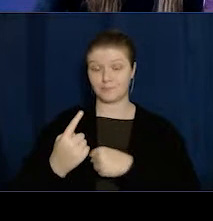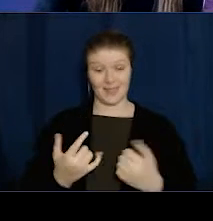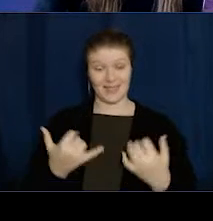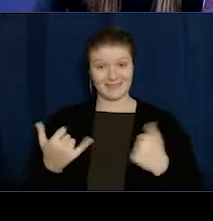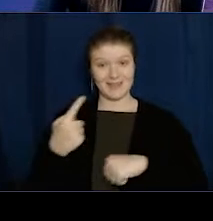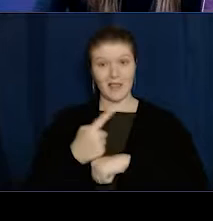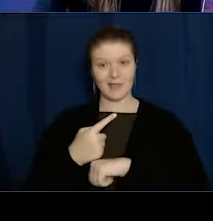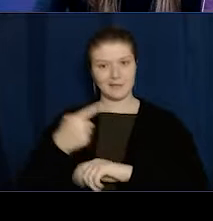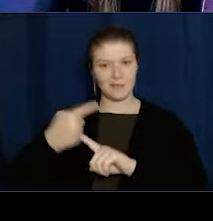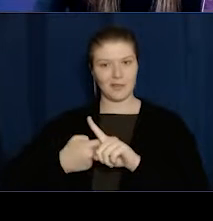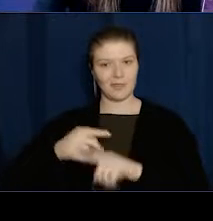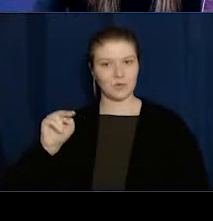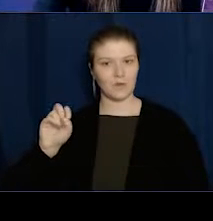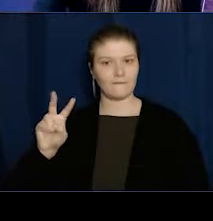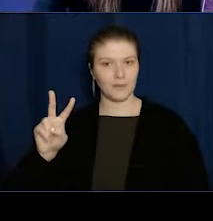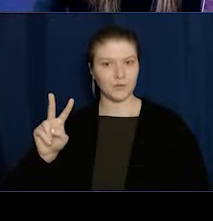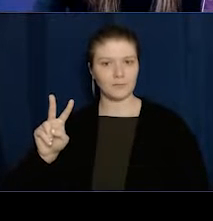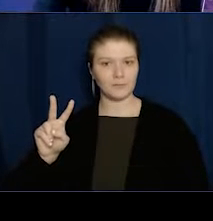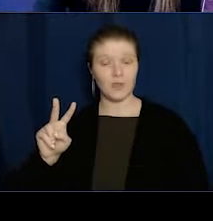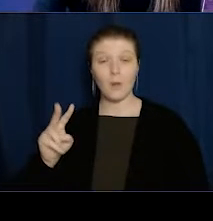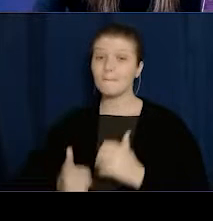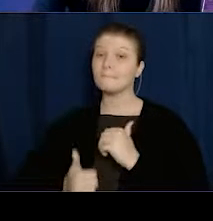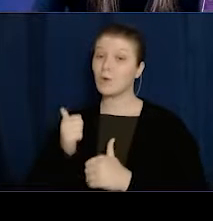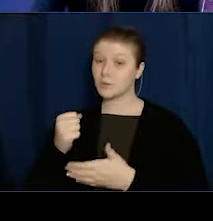of NSF's funding opportunities are available in Research.gov.